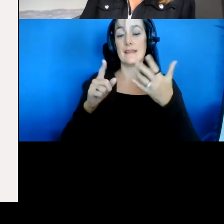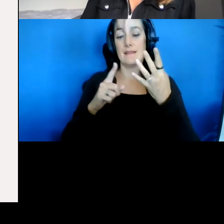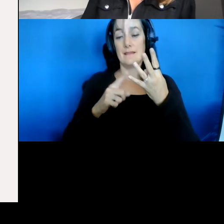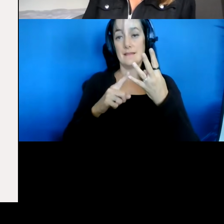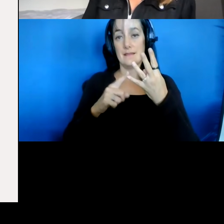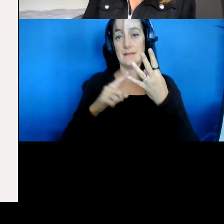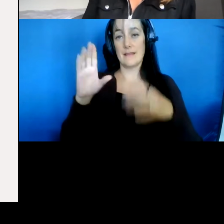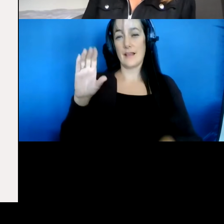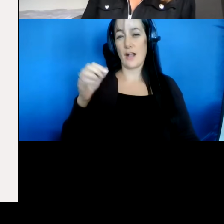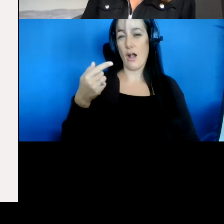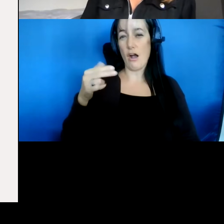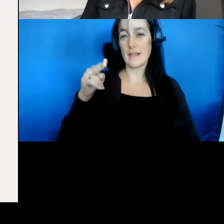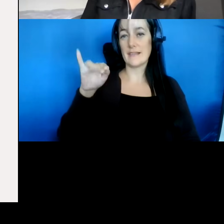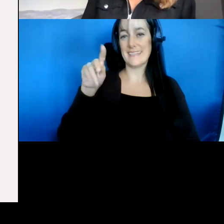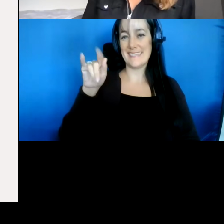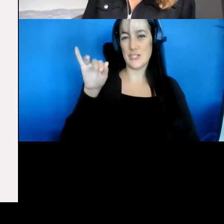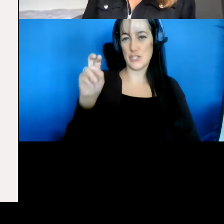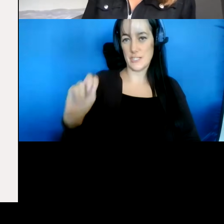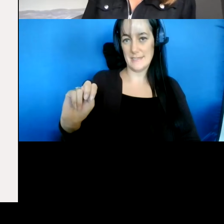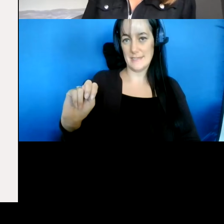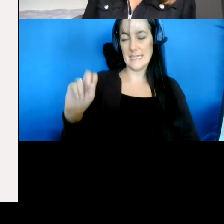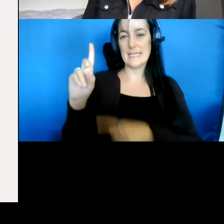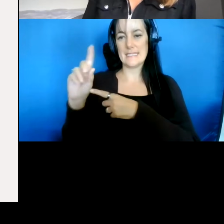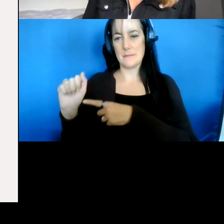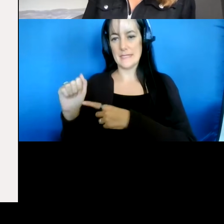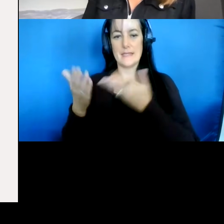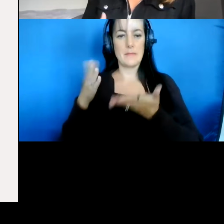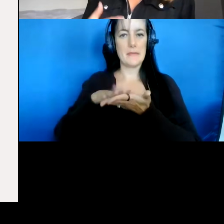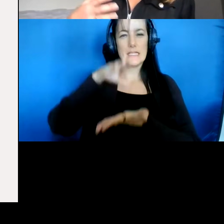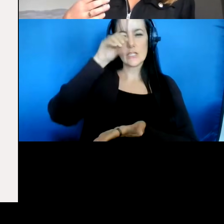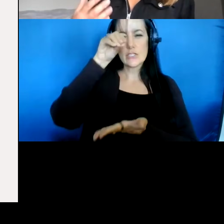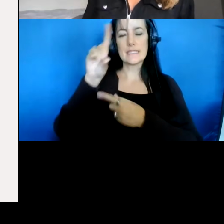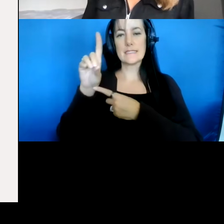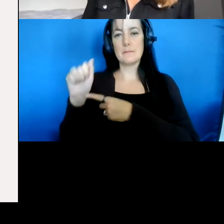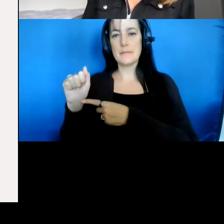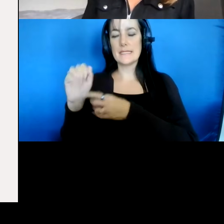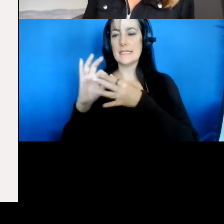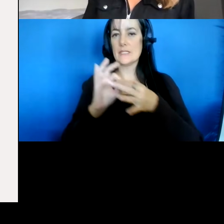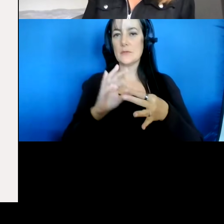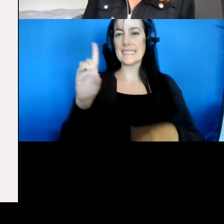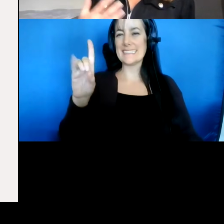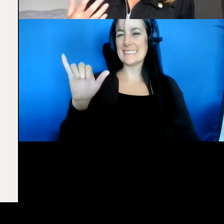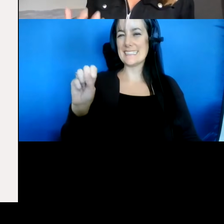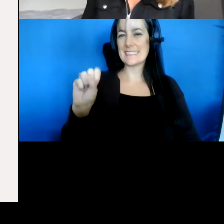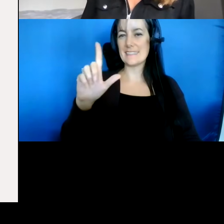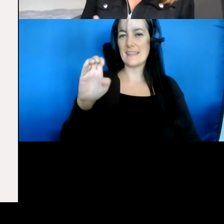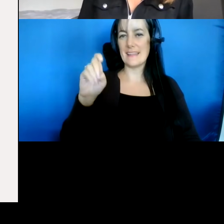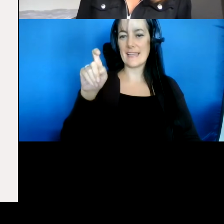on the autistic spectrum, learning disabilities such as dyslexia, or processing memory, anxiety,